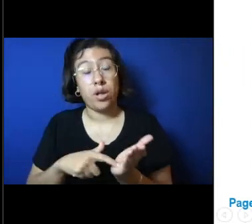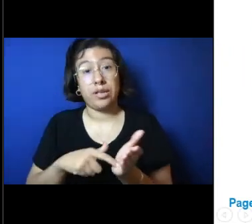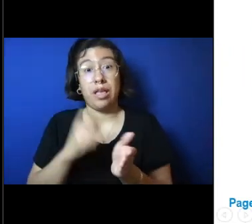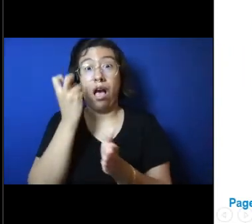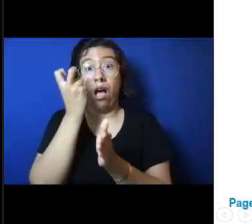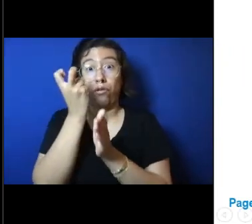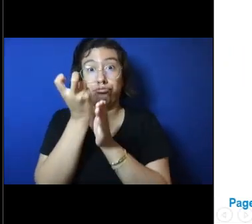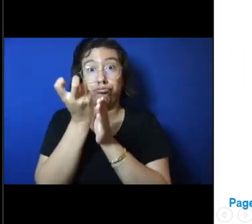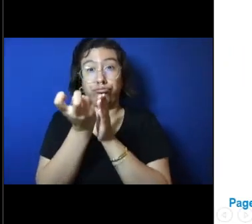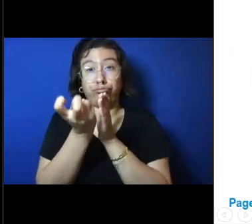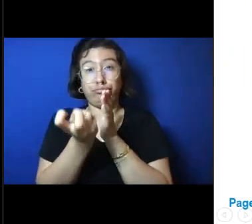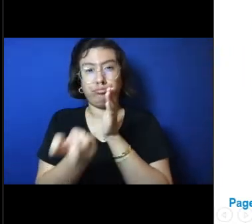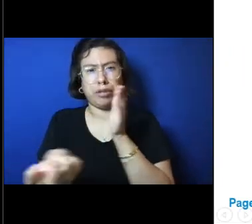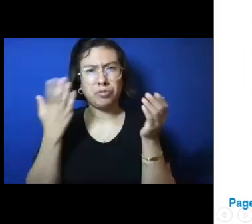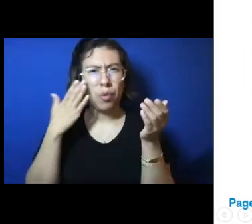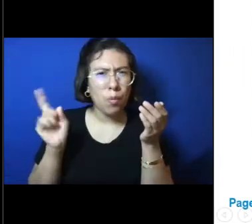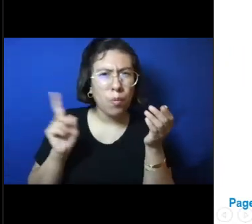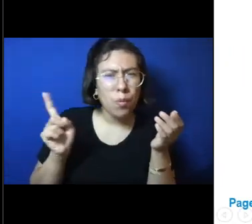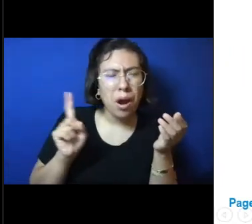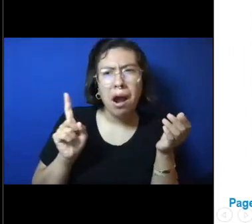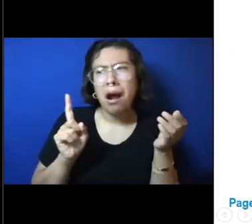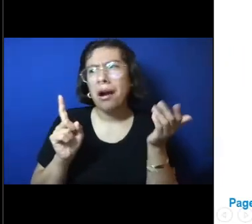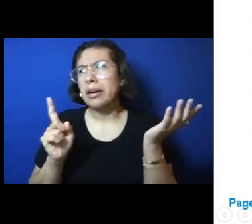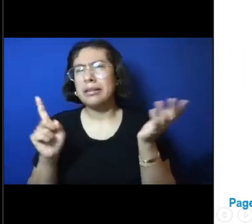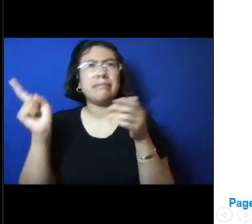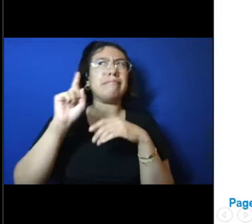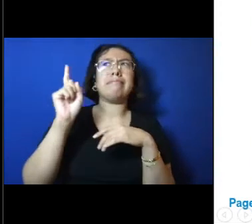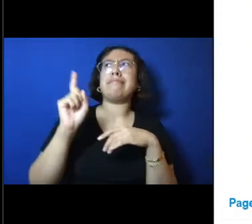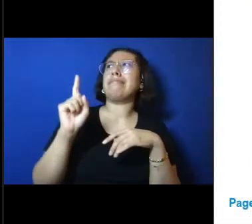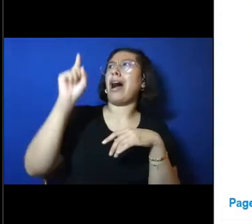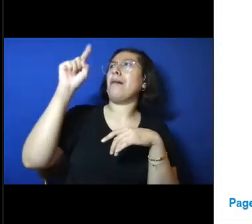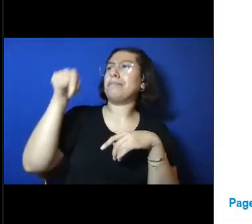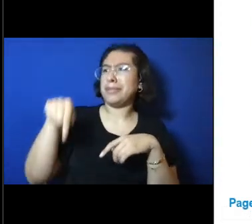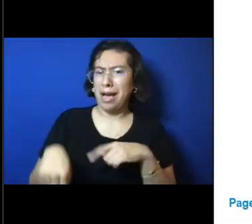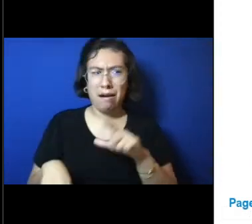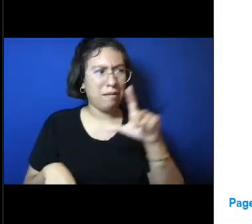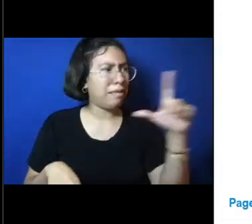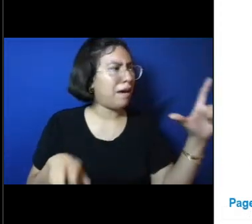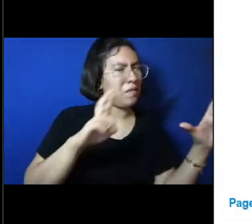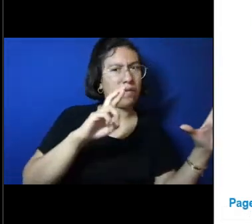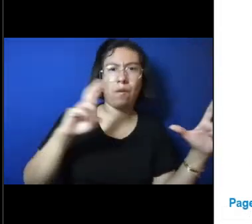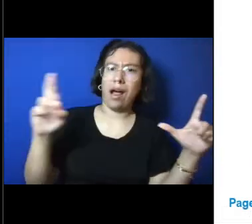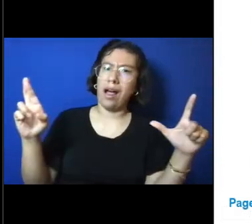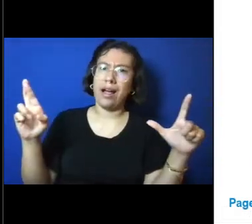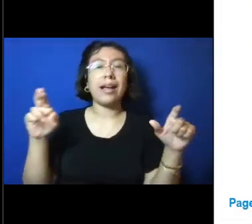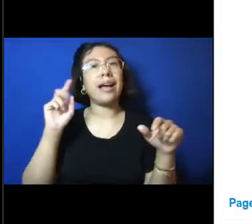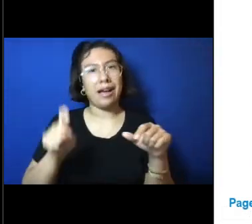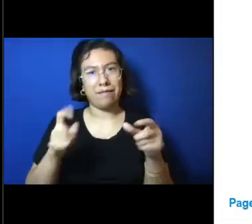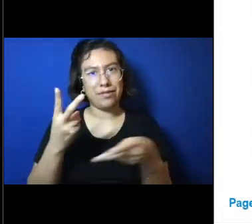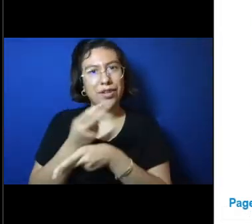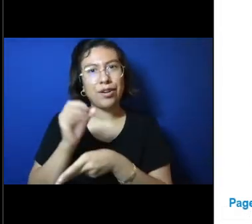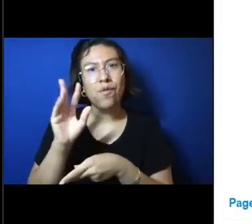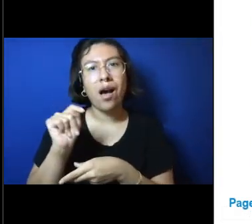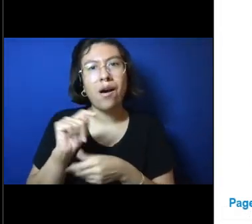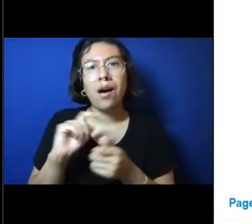it's hard to know which way is up or down or left or right. So you kind of have to orient yourself which way you want to drive that ROV